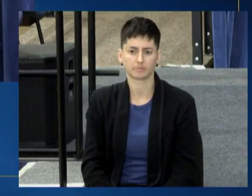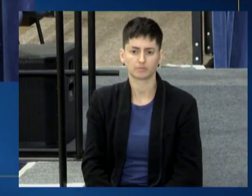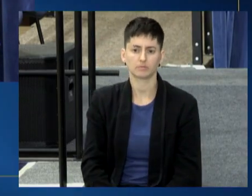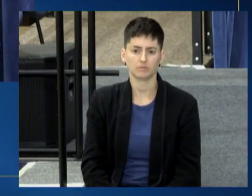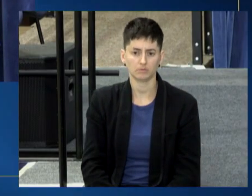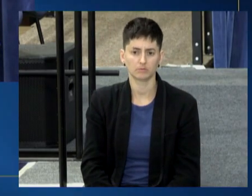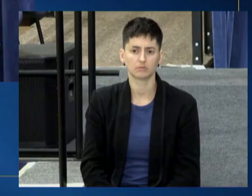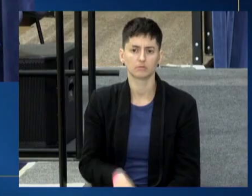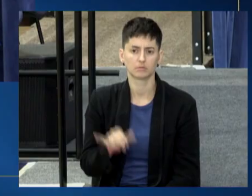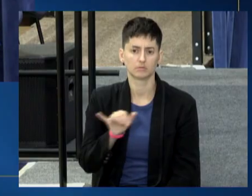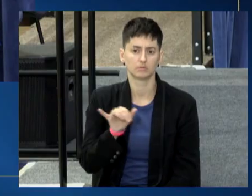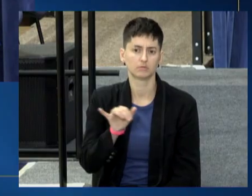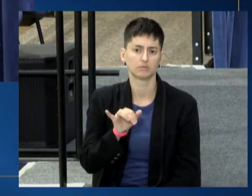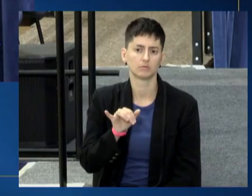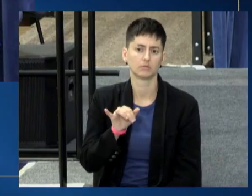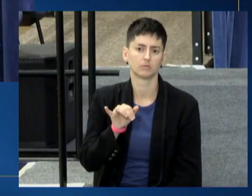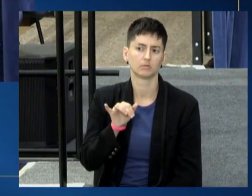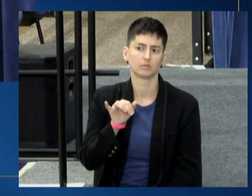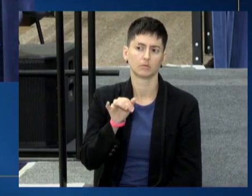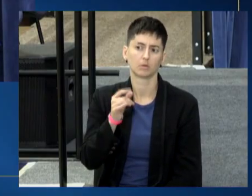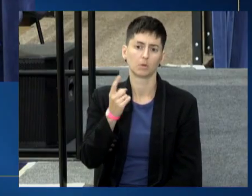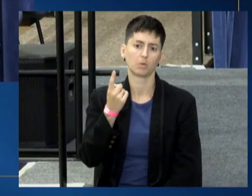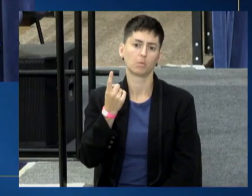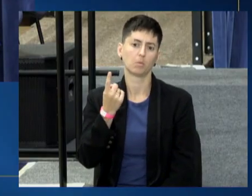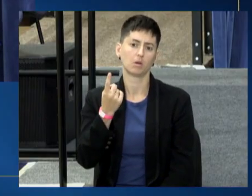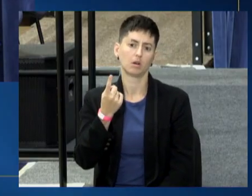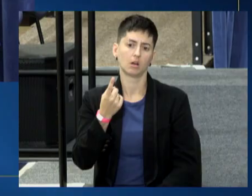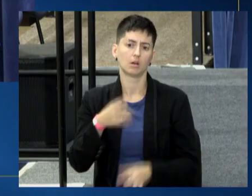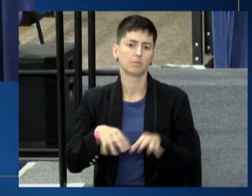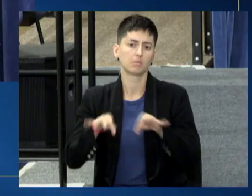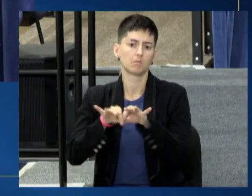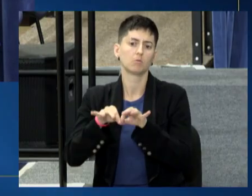National Cancer Institute where we're looking at facial recognition as a way to understand a